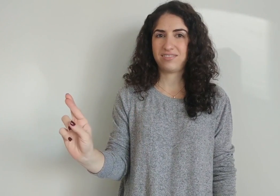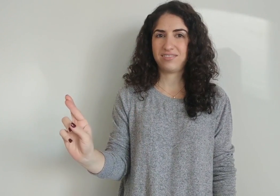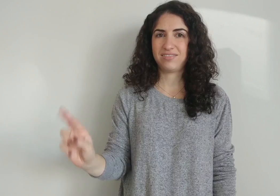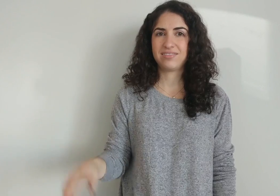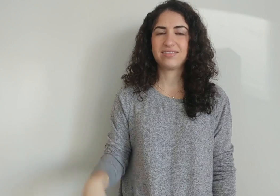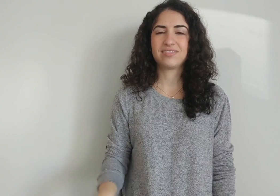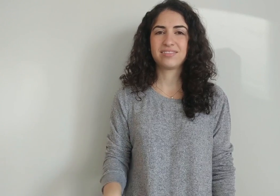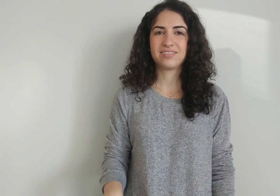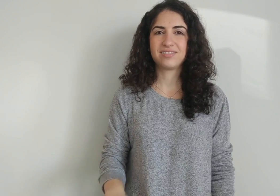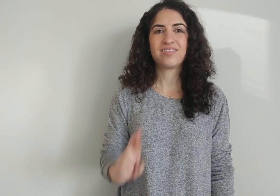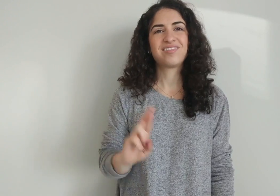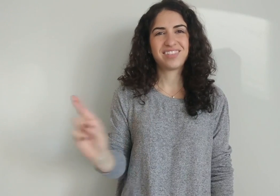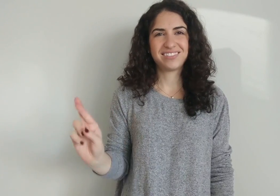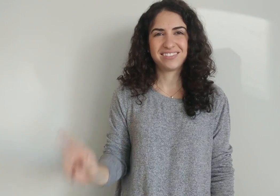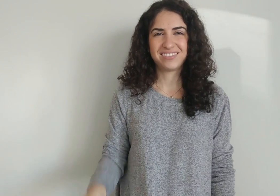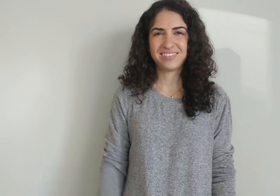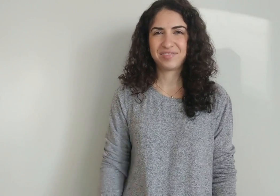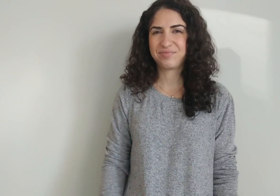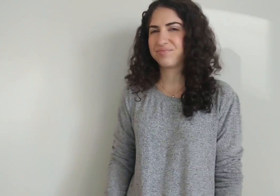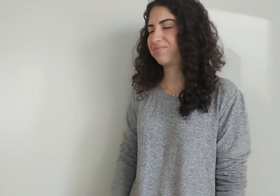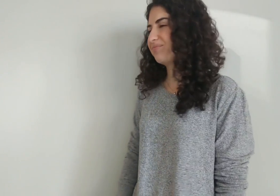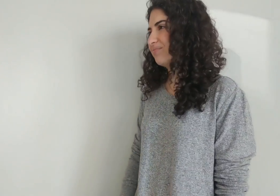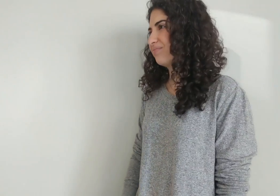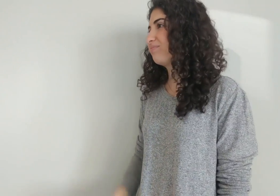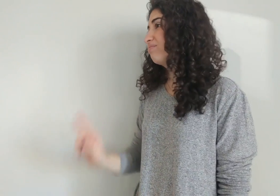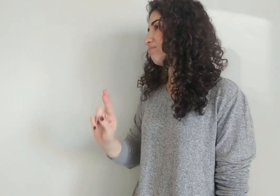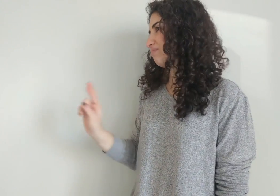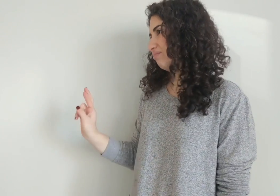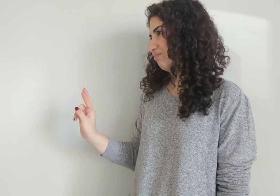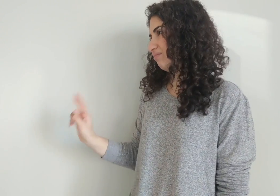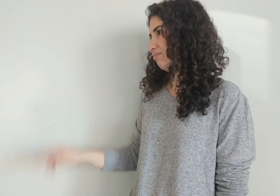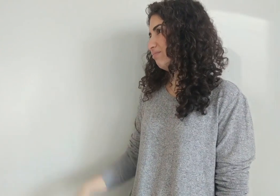toward the right. Right. Right.